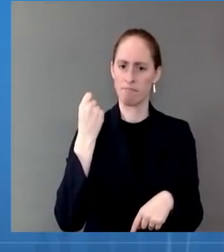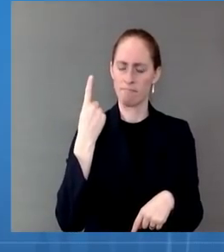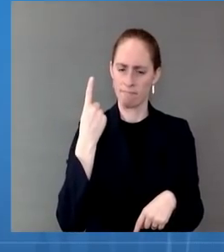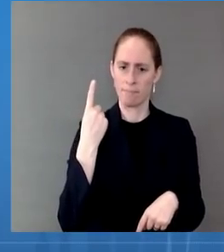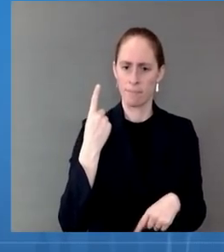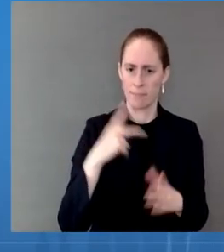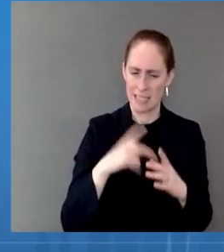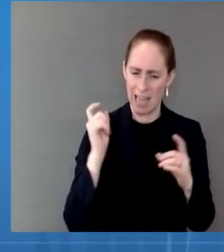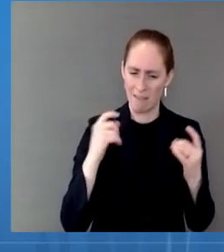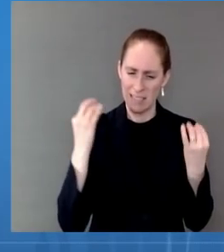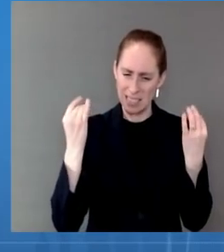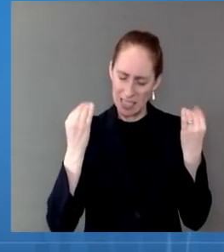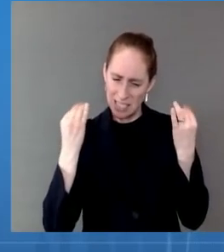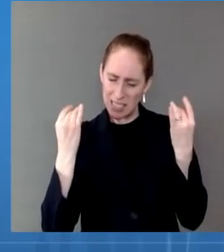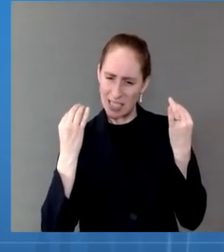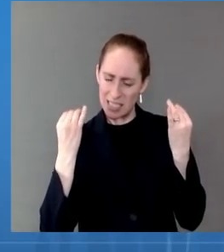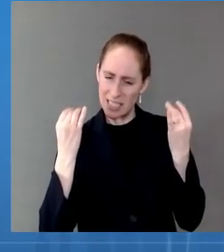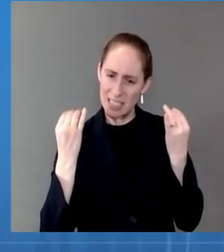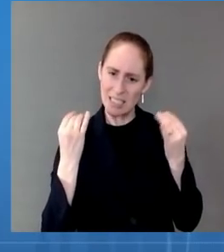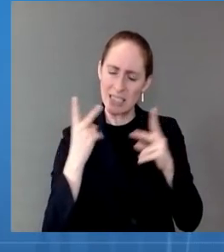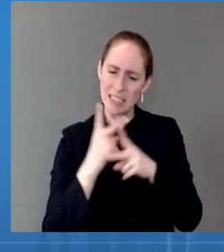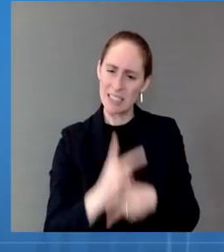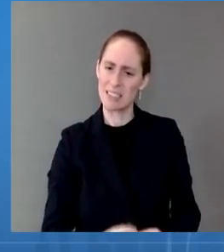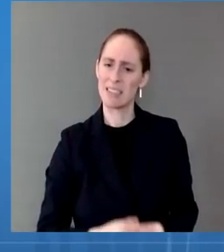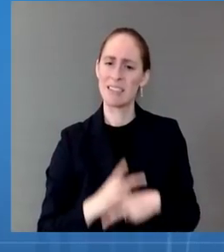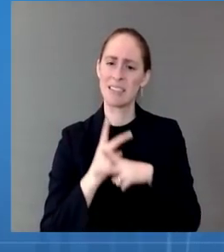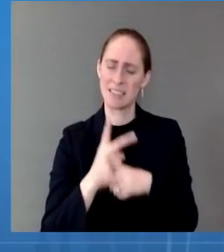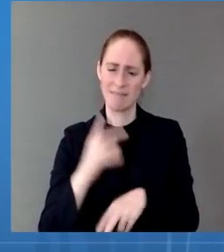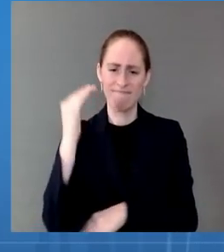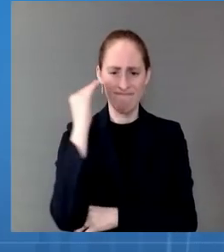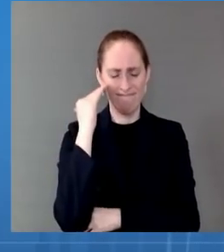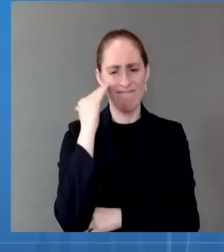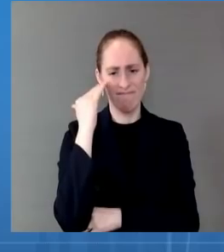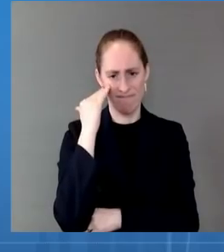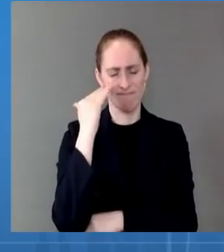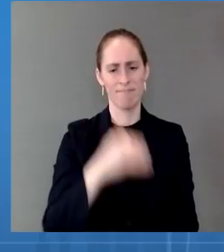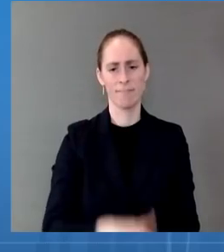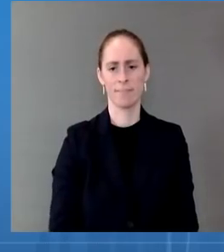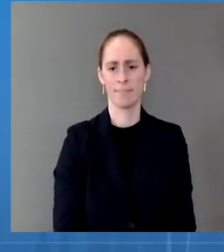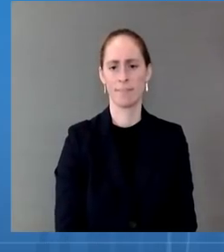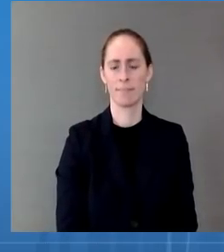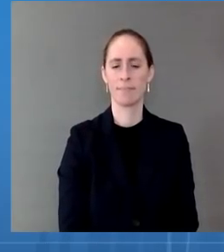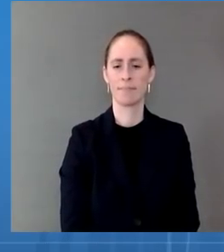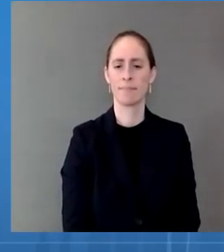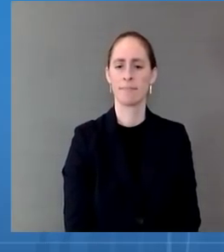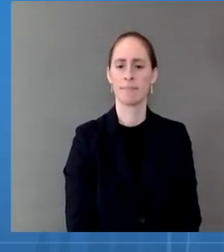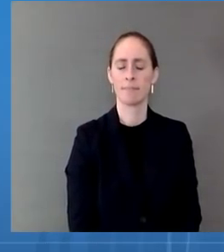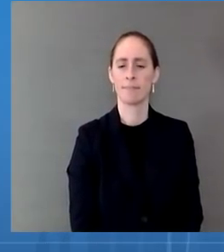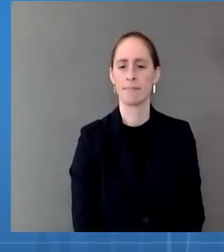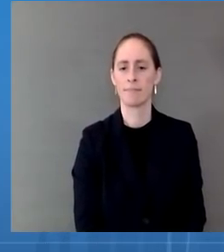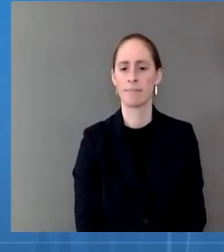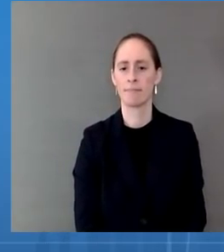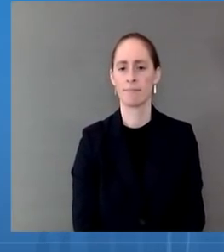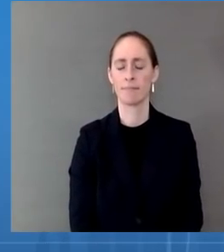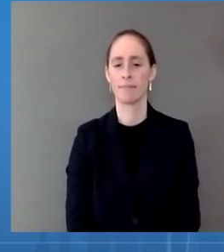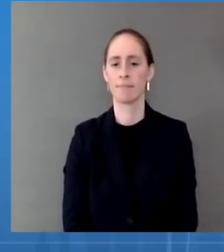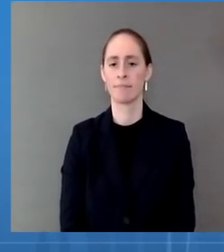and we're asking people as they think about their holiday travel to really do all of those things to protect themselves and their families.